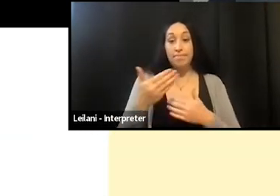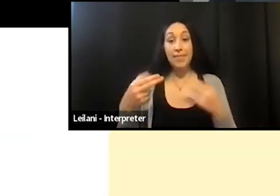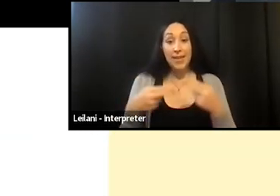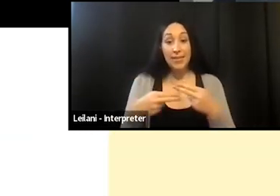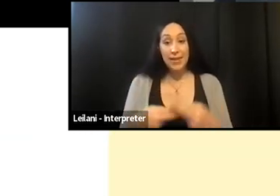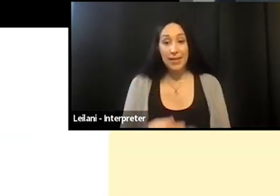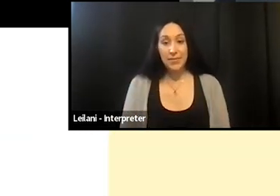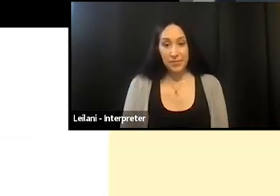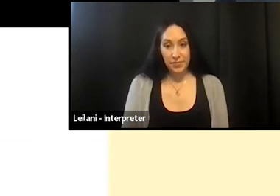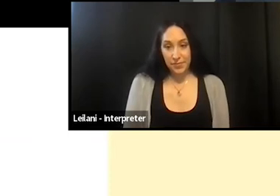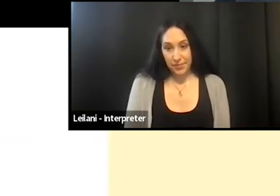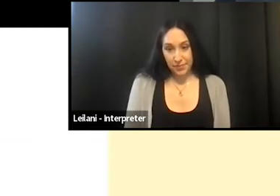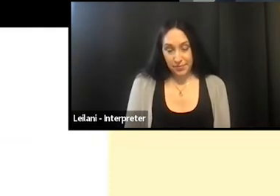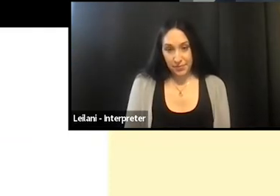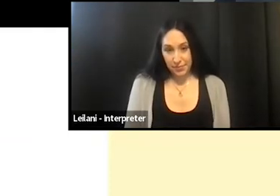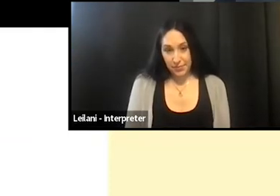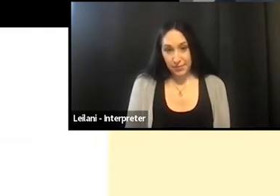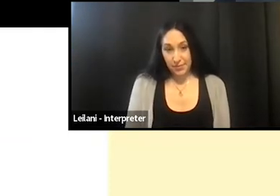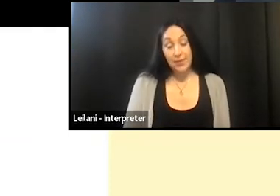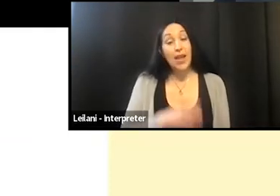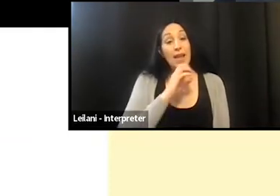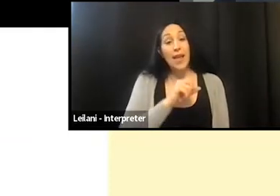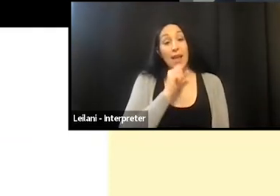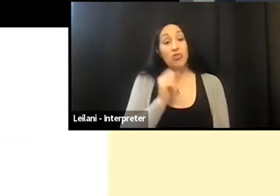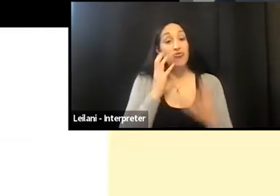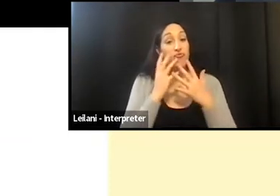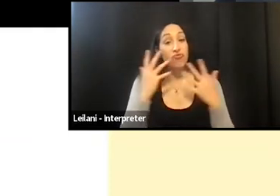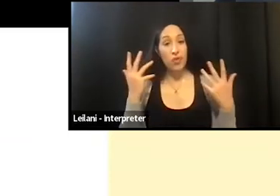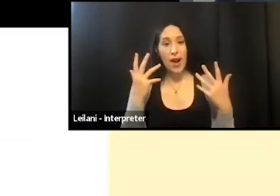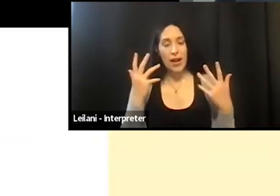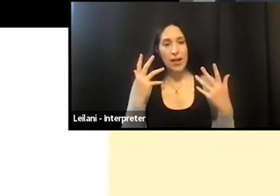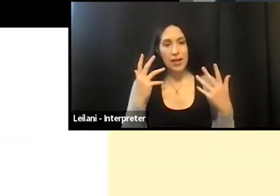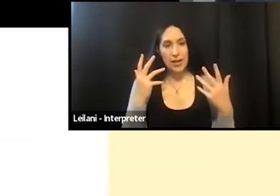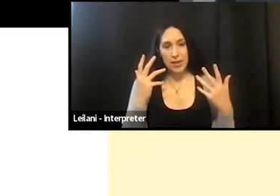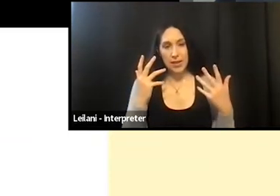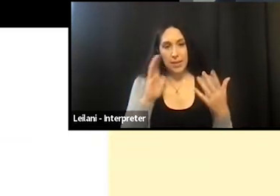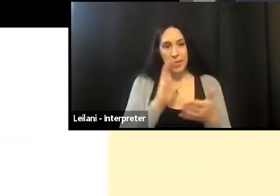So Age-Friendly operates off of what we call eight domains of livability.